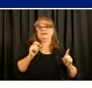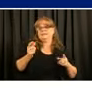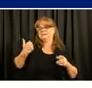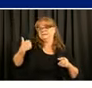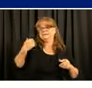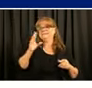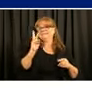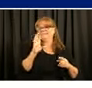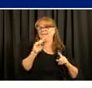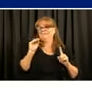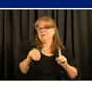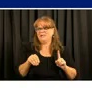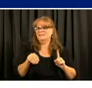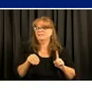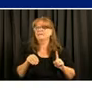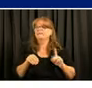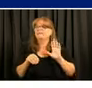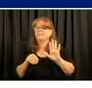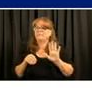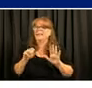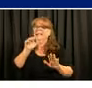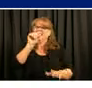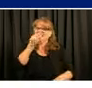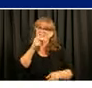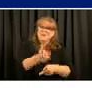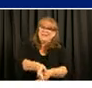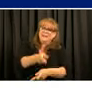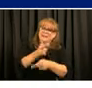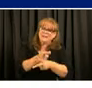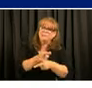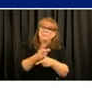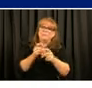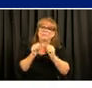some additional stress on our health care system so this figure is showing you where we are right